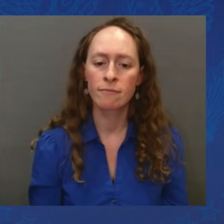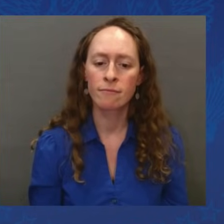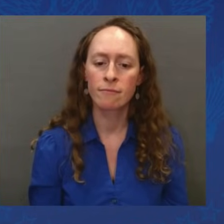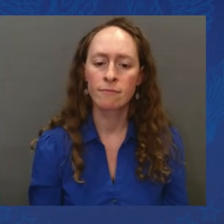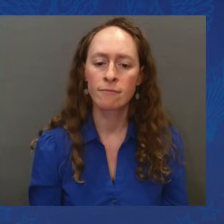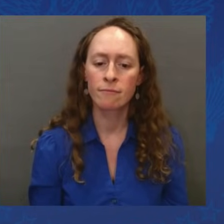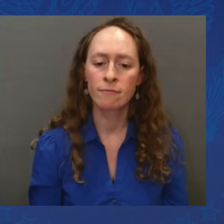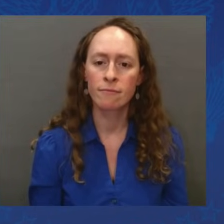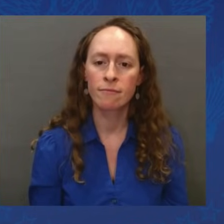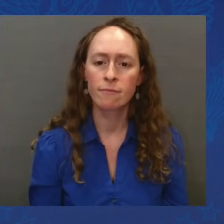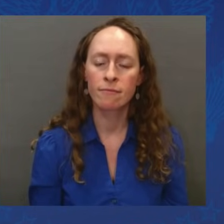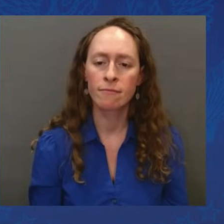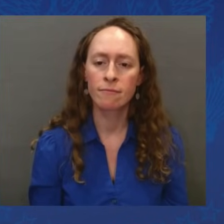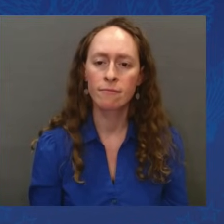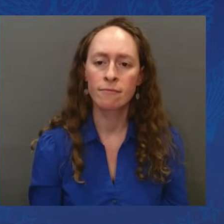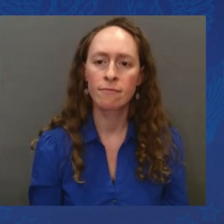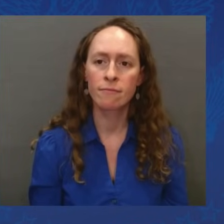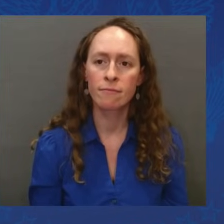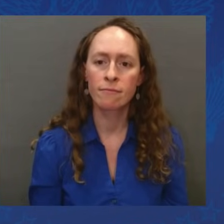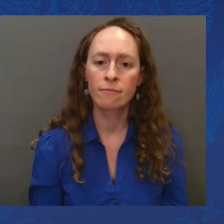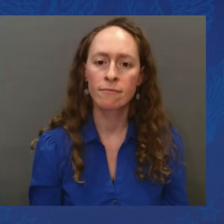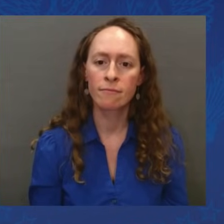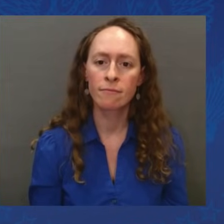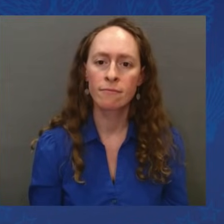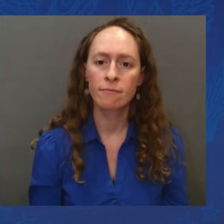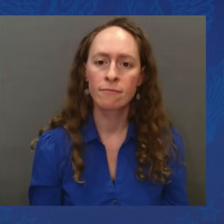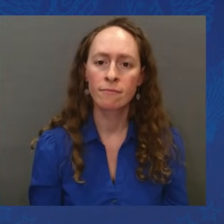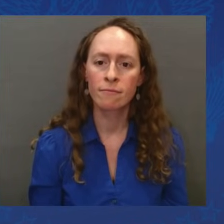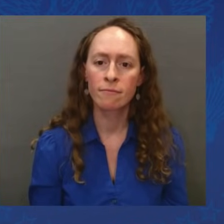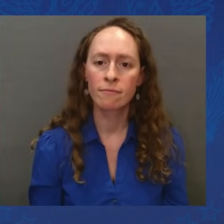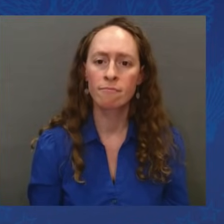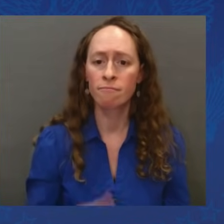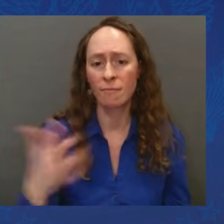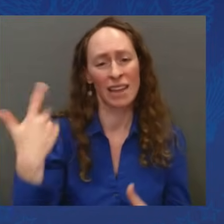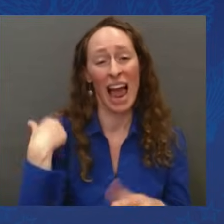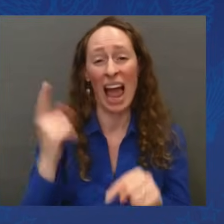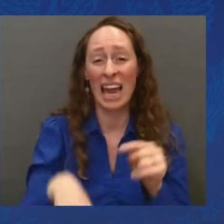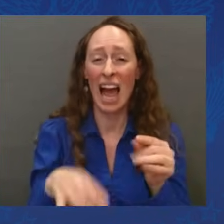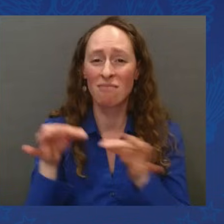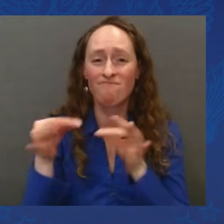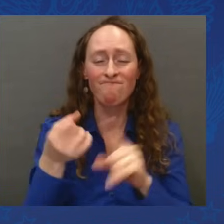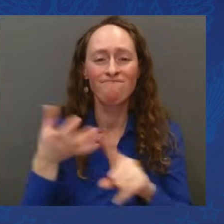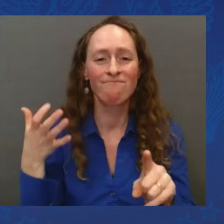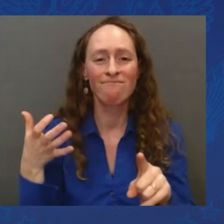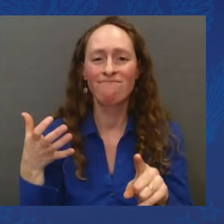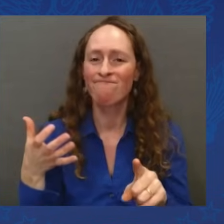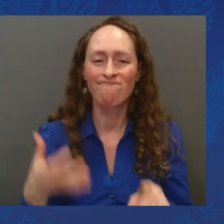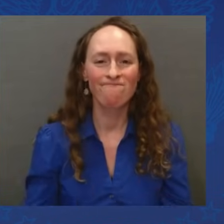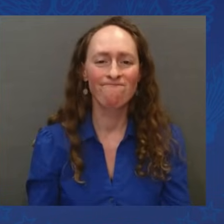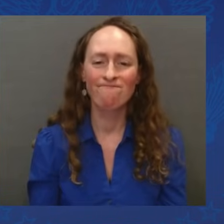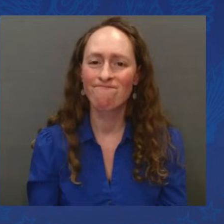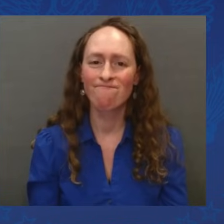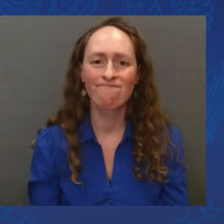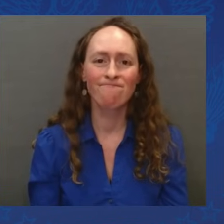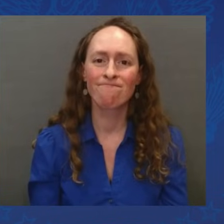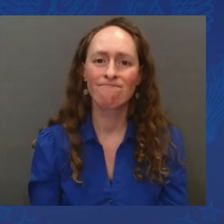I won't tell you. The Press: Do you feel absolutely confident based on what you know -- The President: Yes. The Press: -- that that is the truth? The President: Yes. The Press: And, Mr. President, after today,